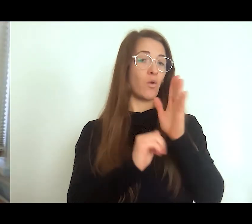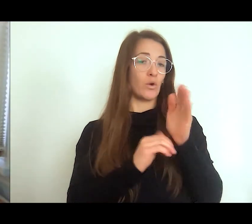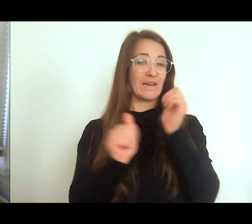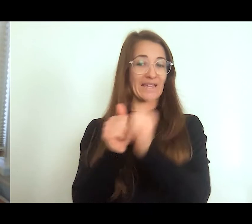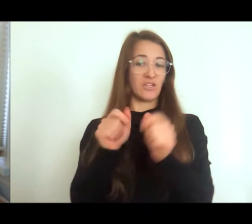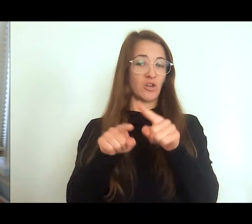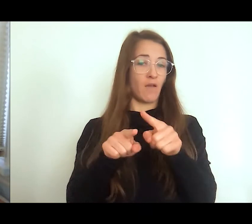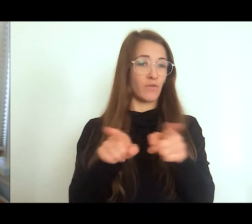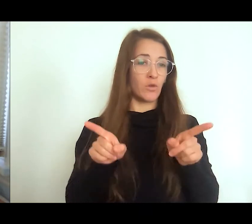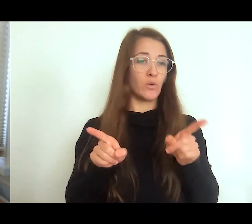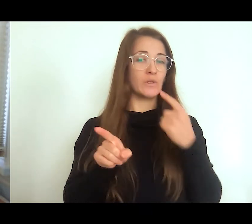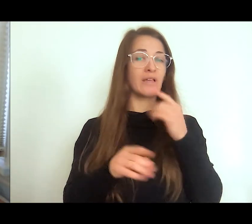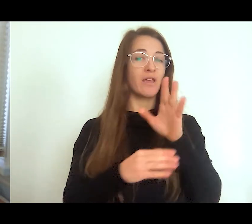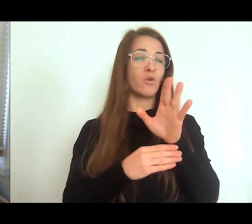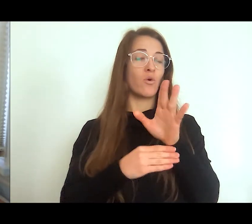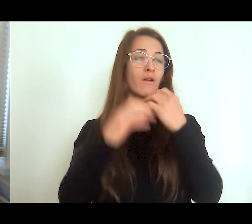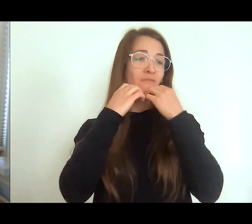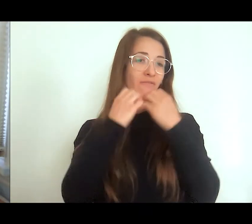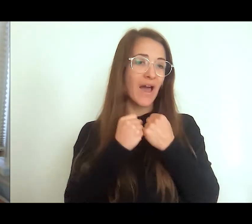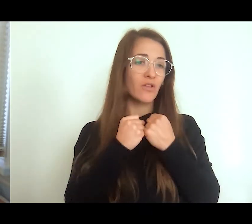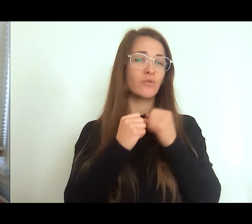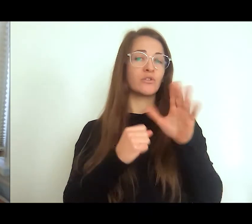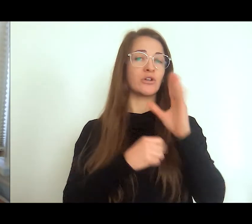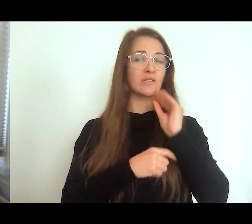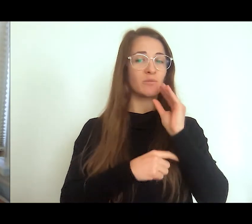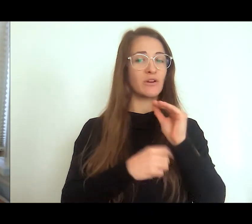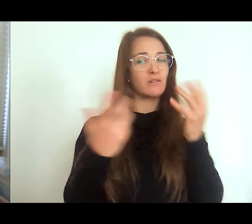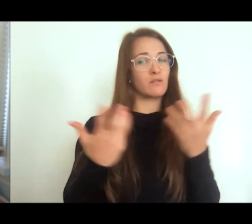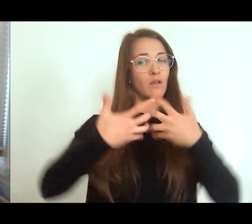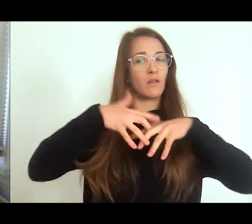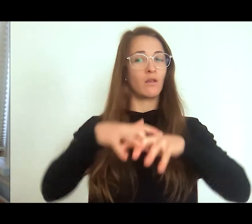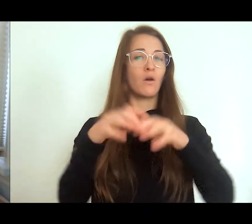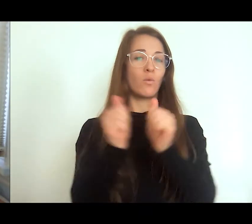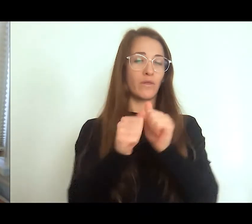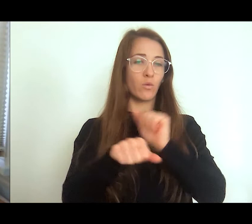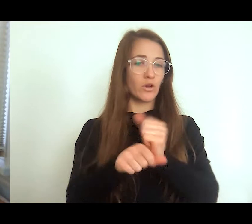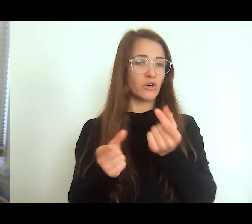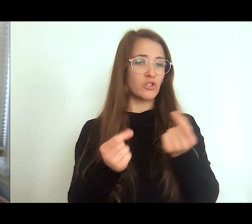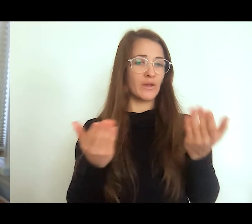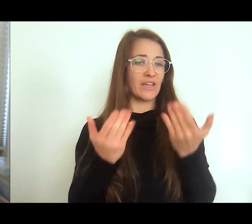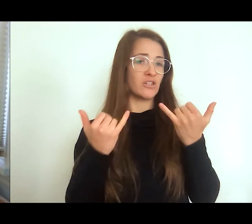AND SO, HOW WOULD EACH OF YOU SAY THAT YOUR VALUES AND EXPERIENCES ALIGN WITH THE WORK